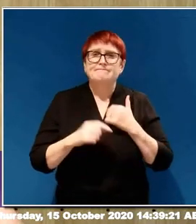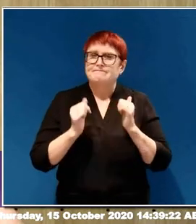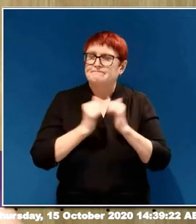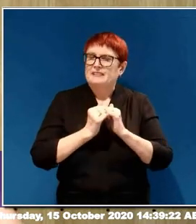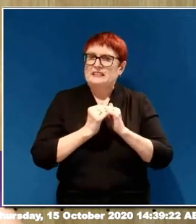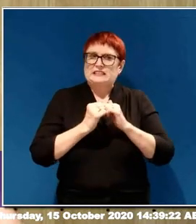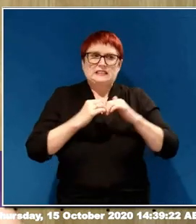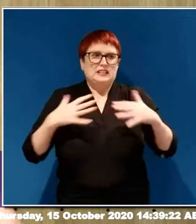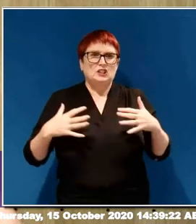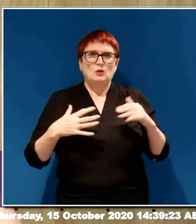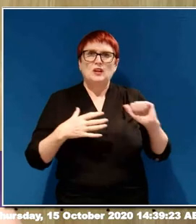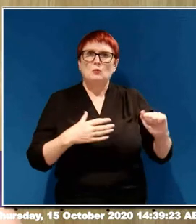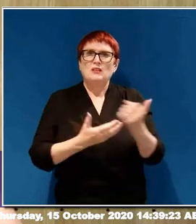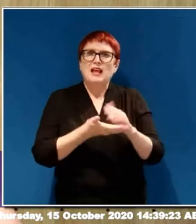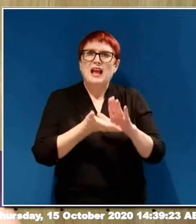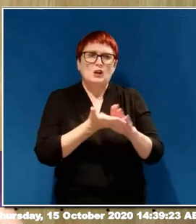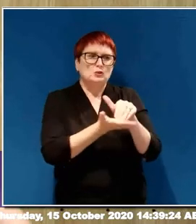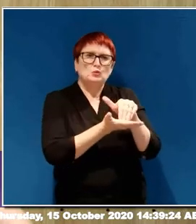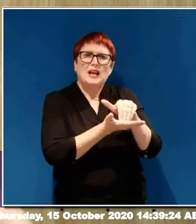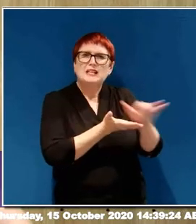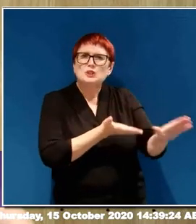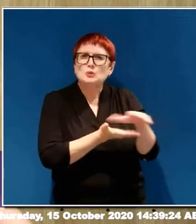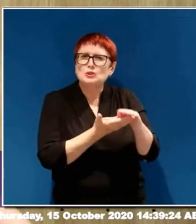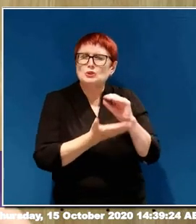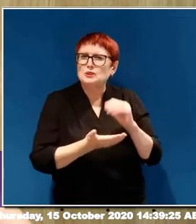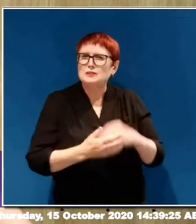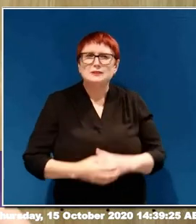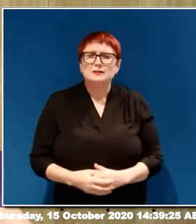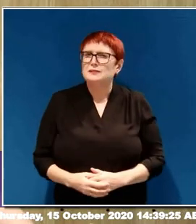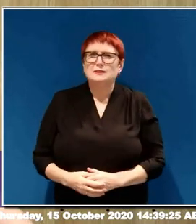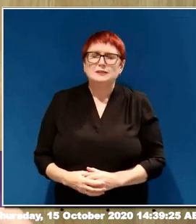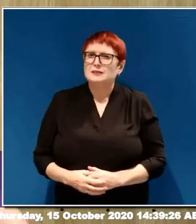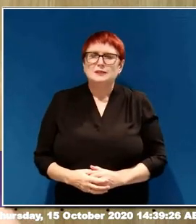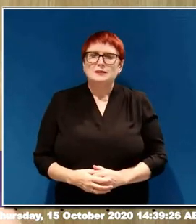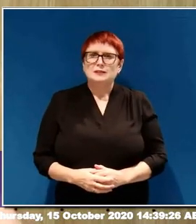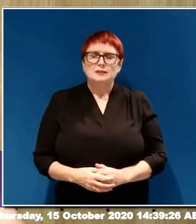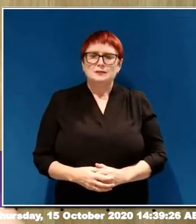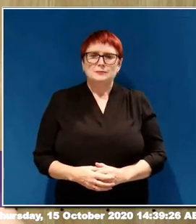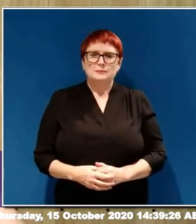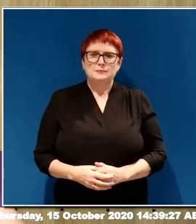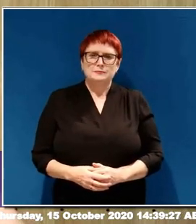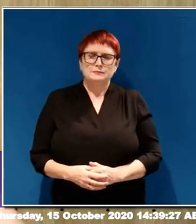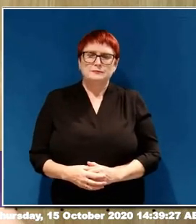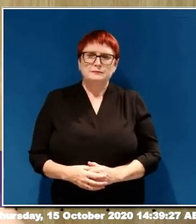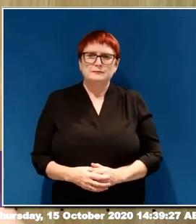and the difficulties that my fellow senior guidance officers and I had in